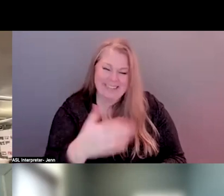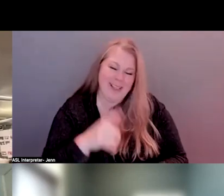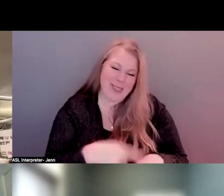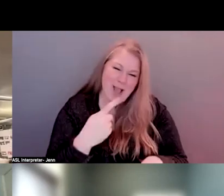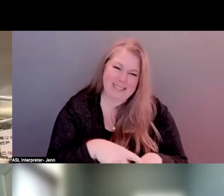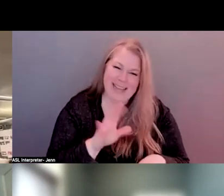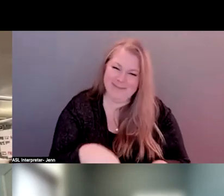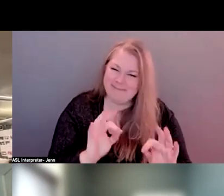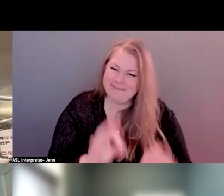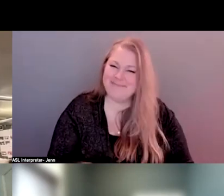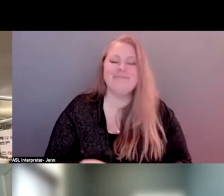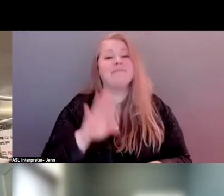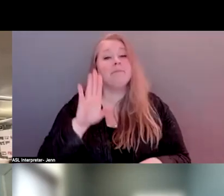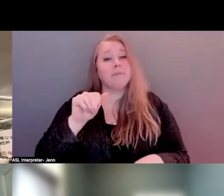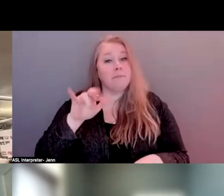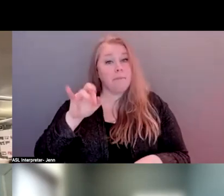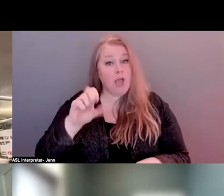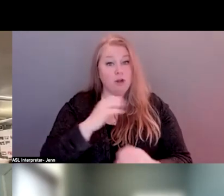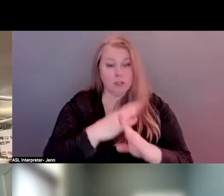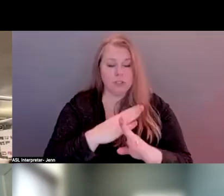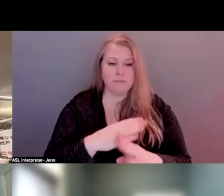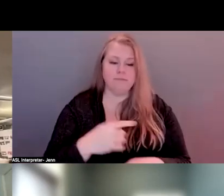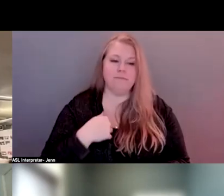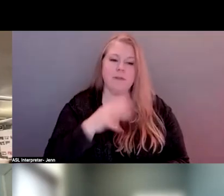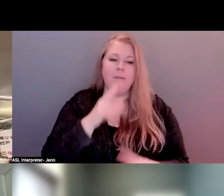Barriers. I am going to be amazingly pedestrian and very simple.